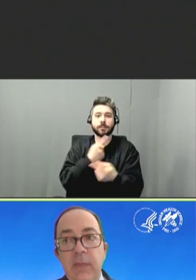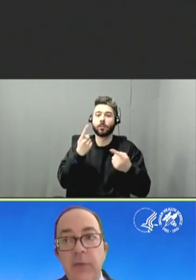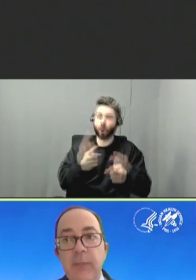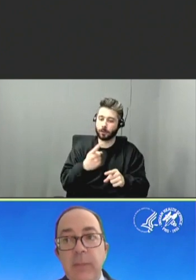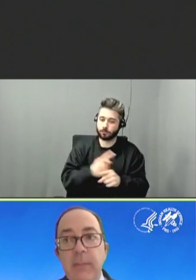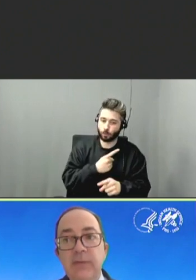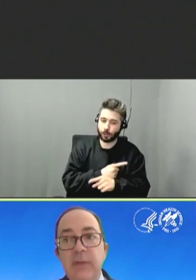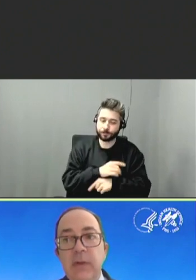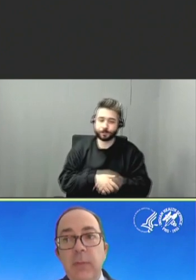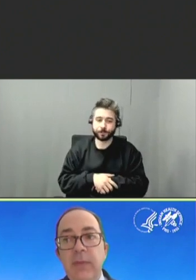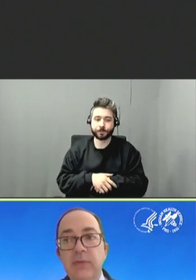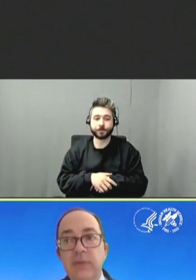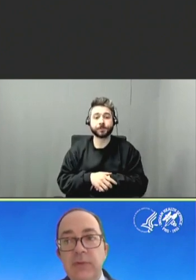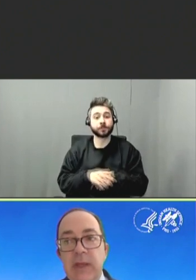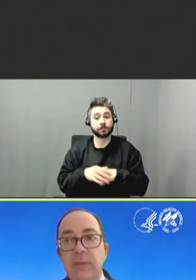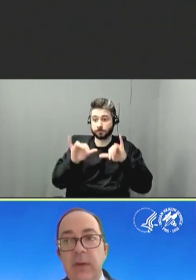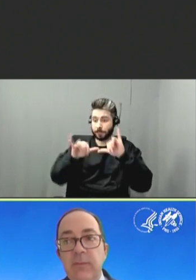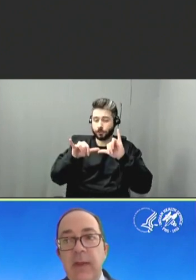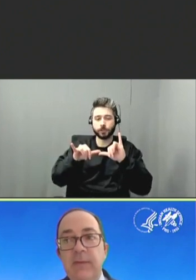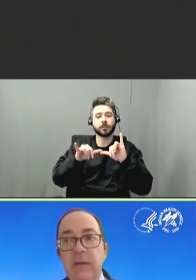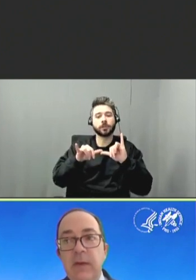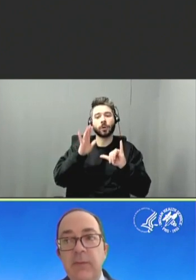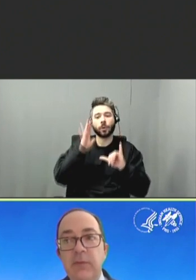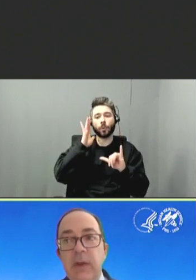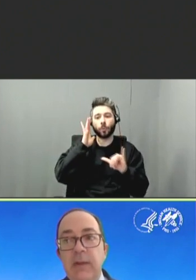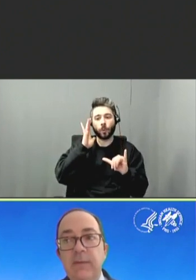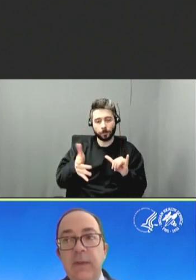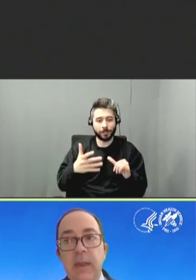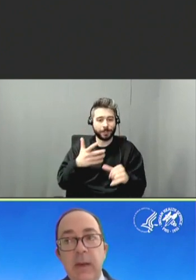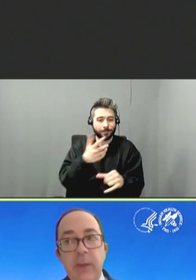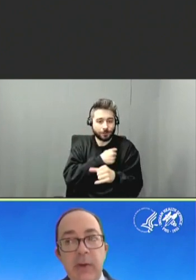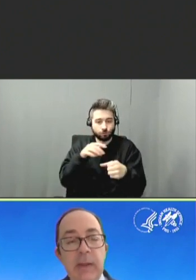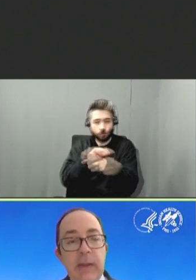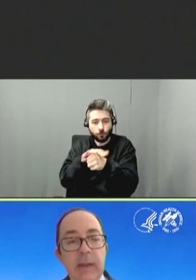The ultimate metric will be the trajectory of vaccine coverage rates in American Indian